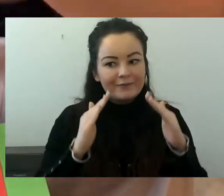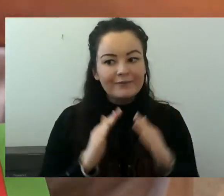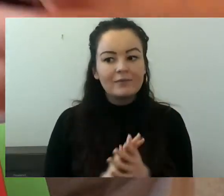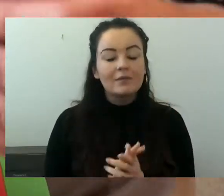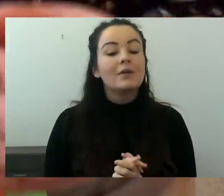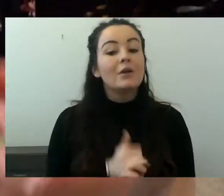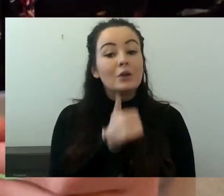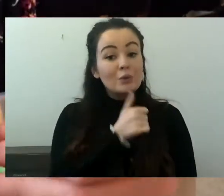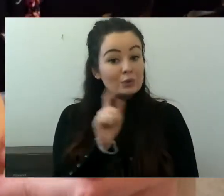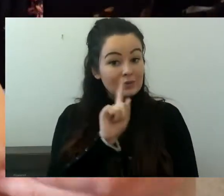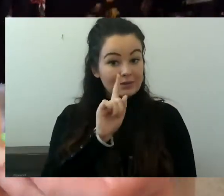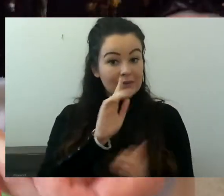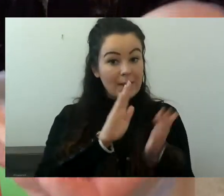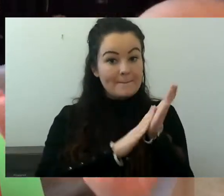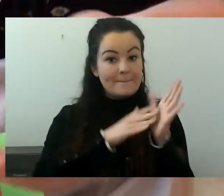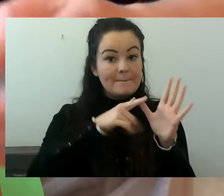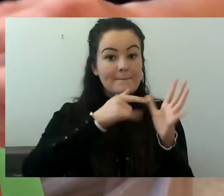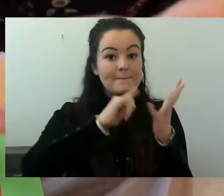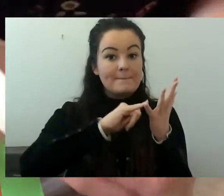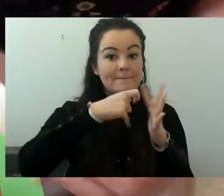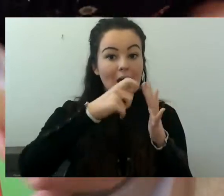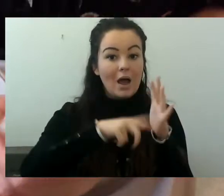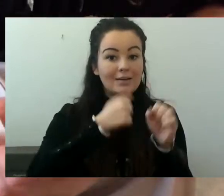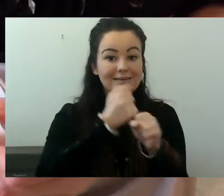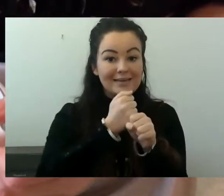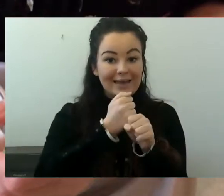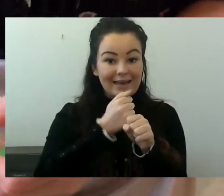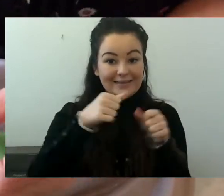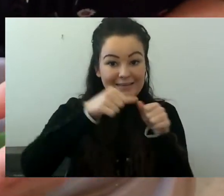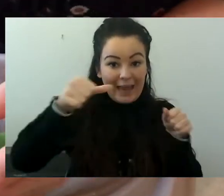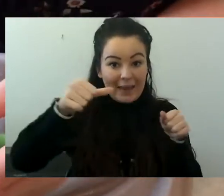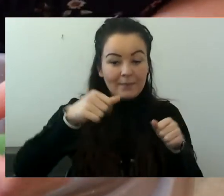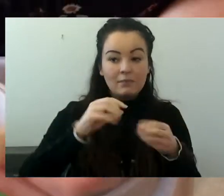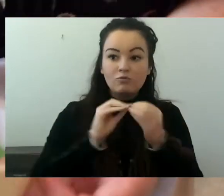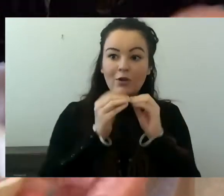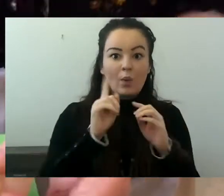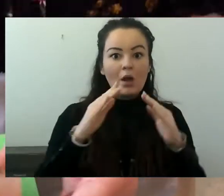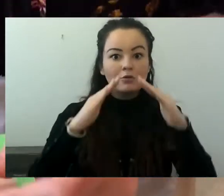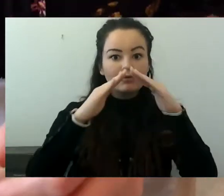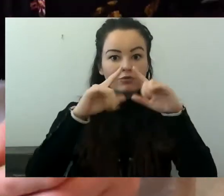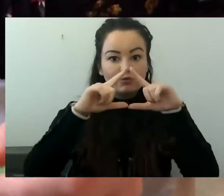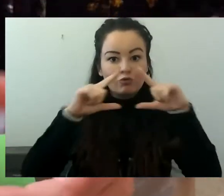I'm going to use some masking tape and I'm going to do a triangle shape on top like I